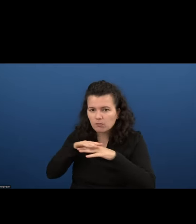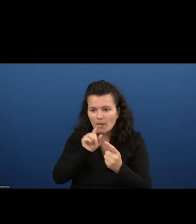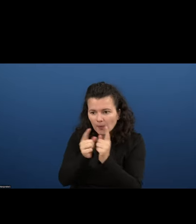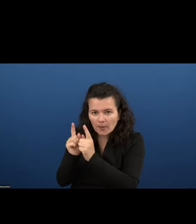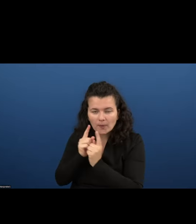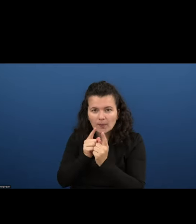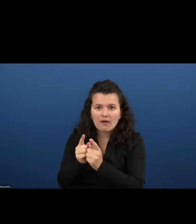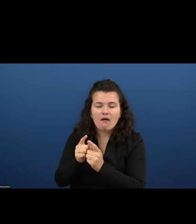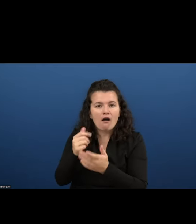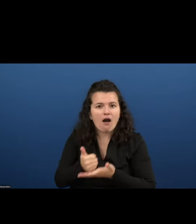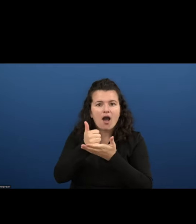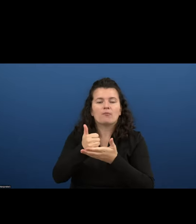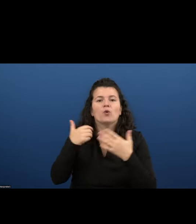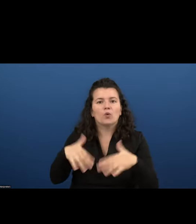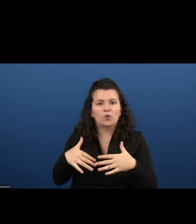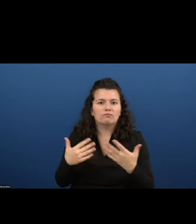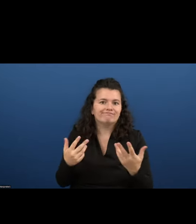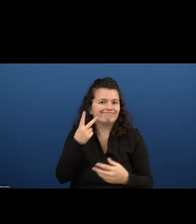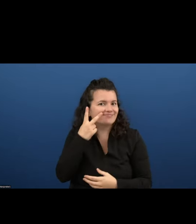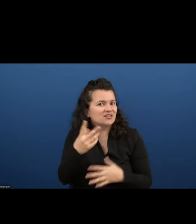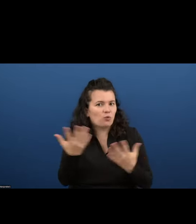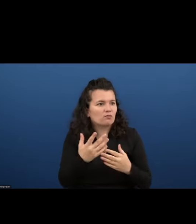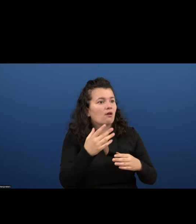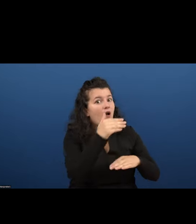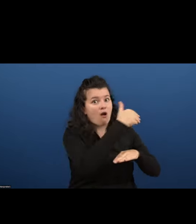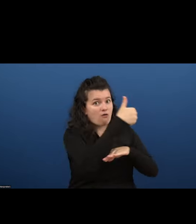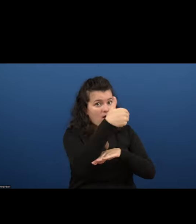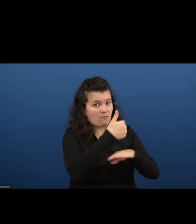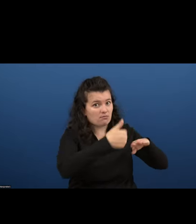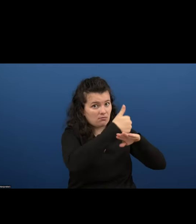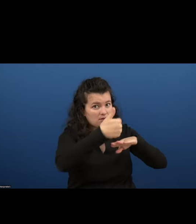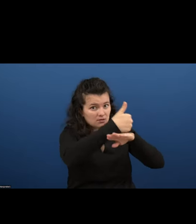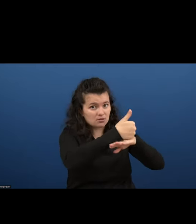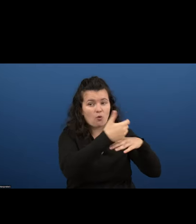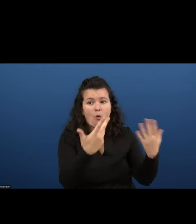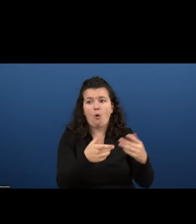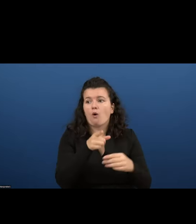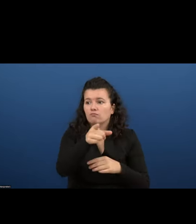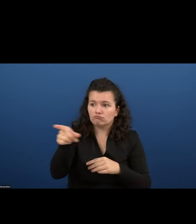peer to peer support and exchange. 09:40:32 Moreover, the serve as a single voice